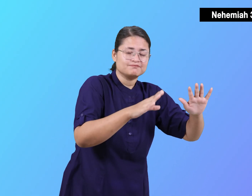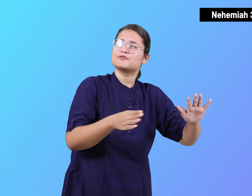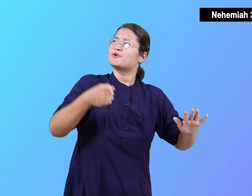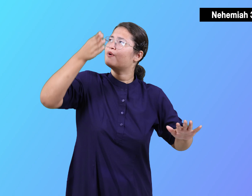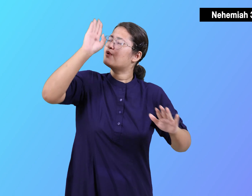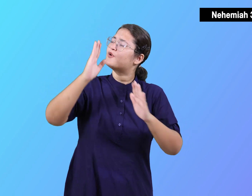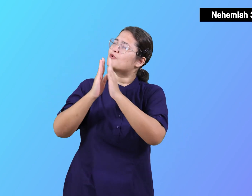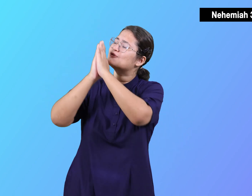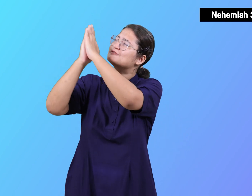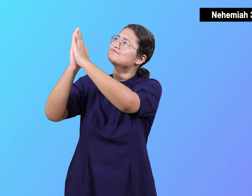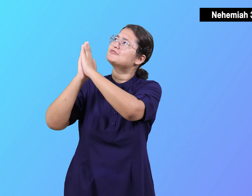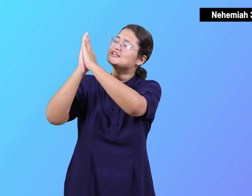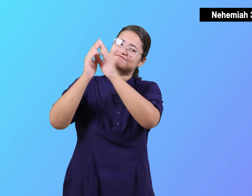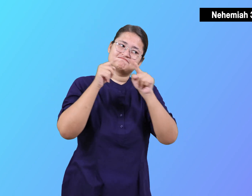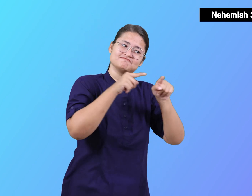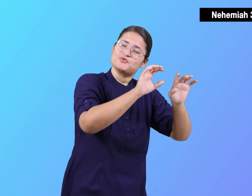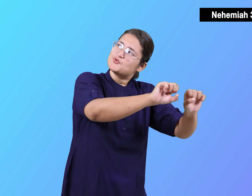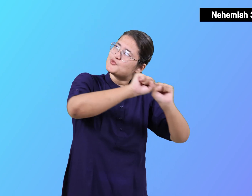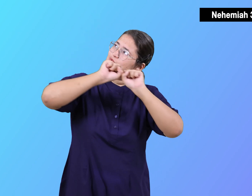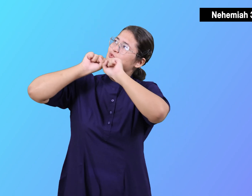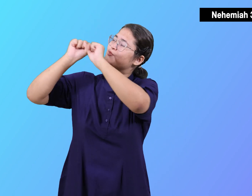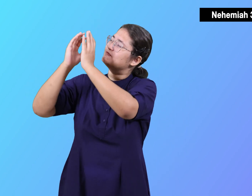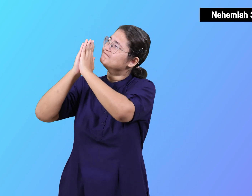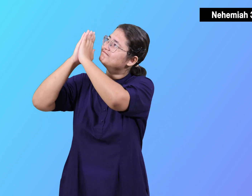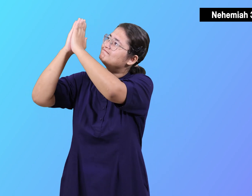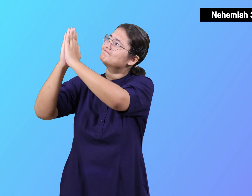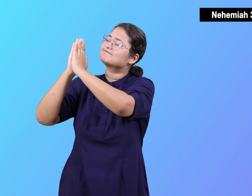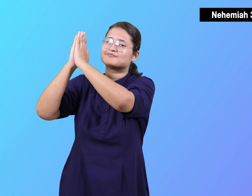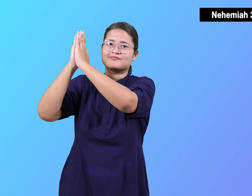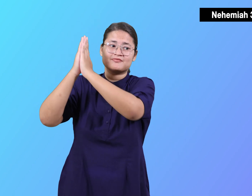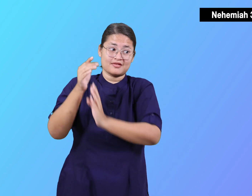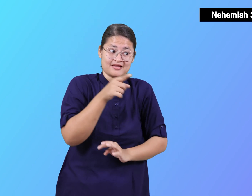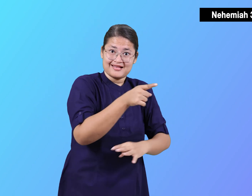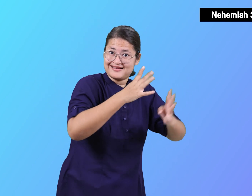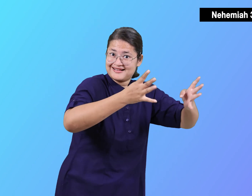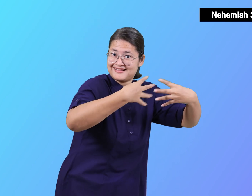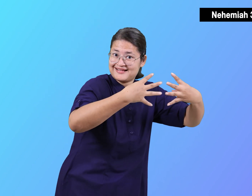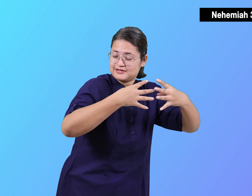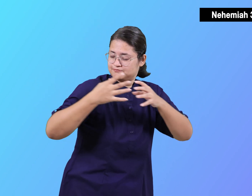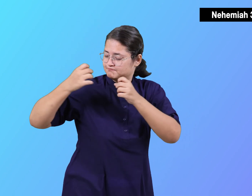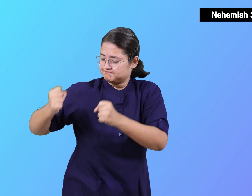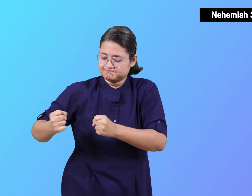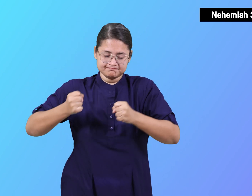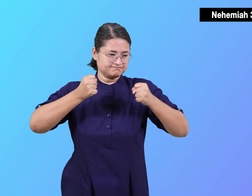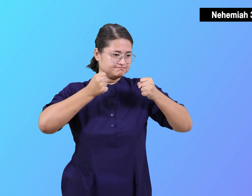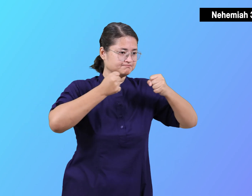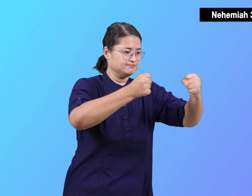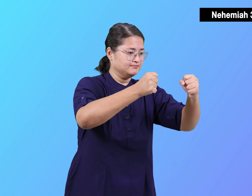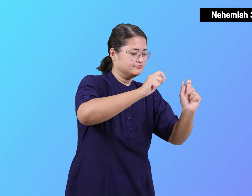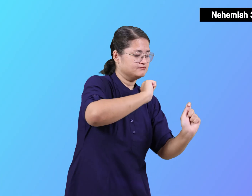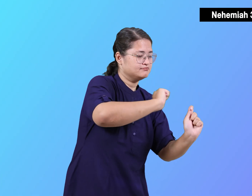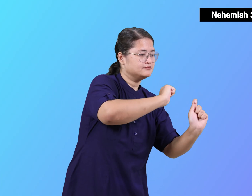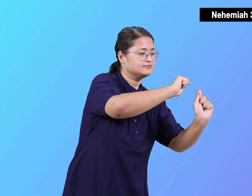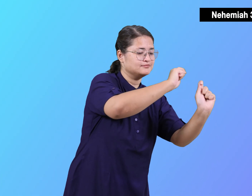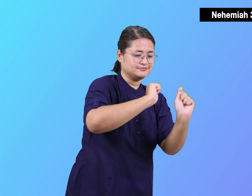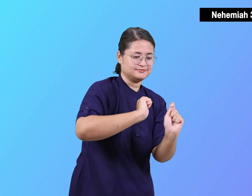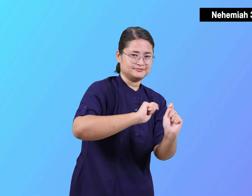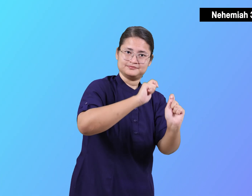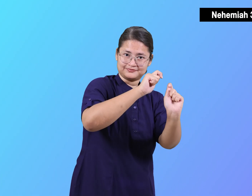They prayed to dedicate this entrance to God. Then they put the gates in place.